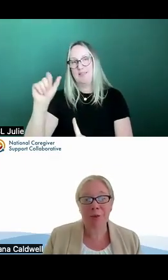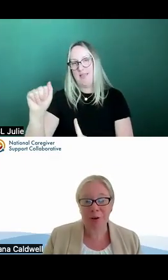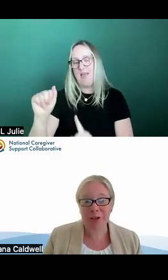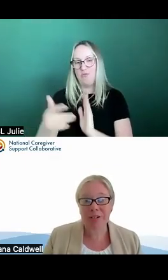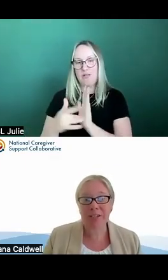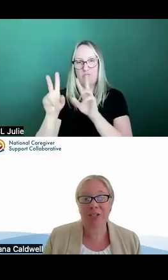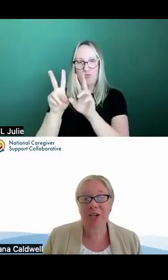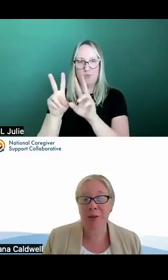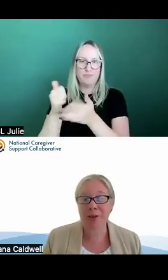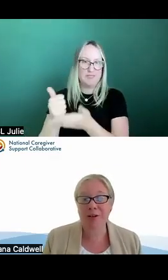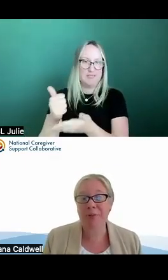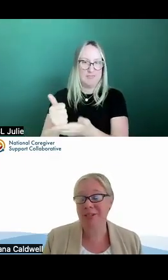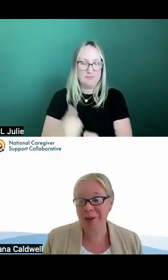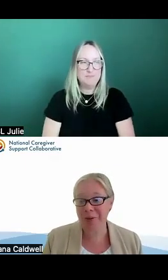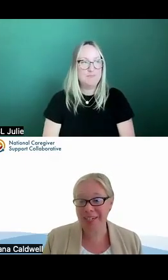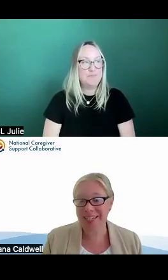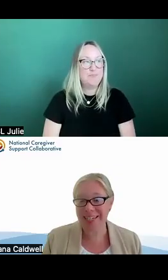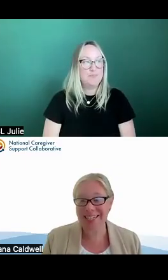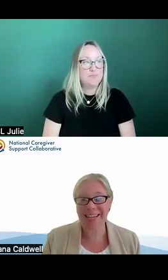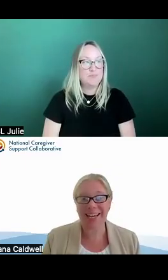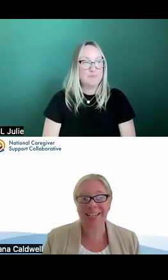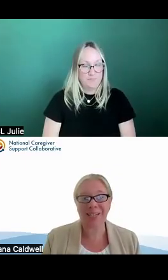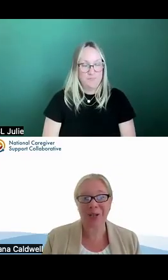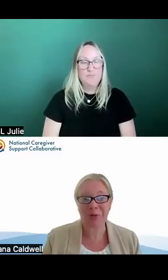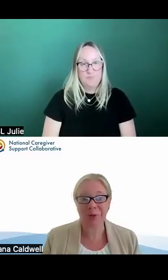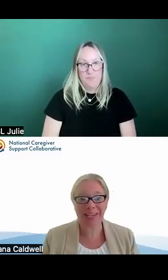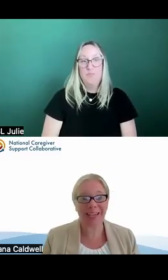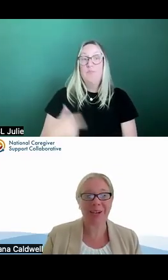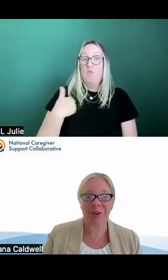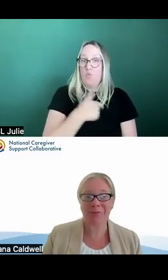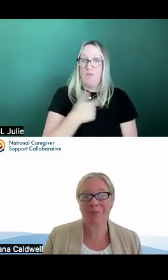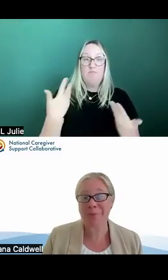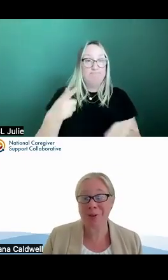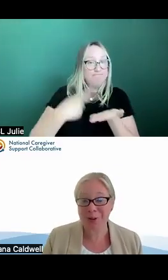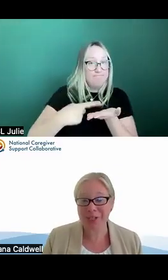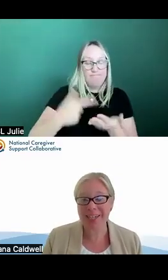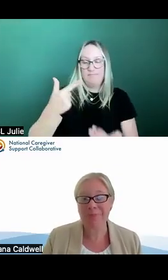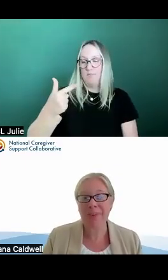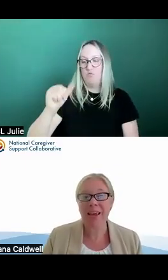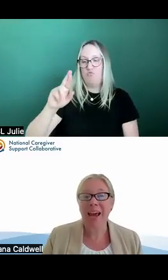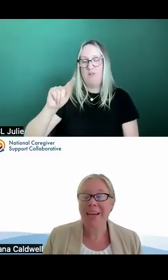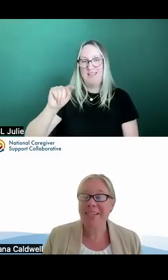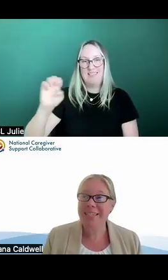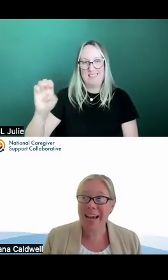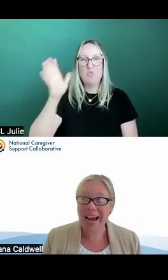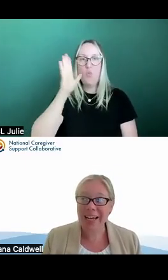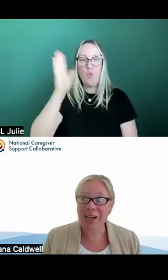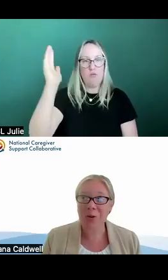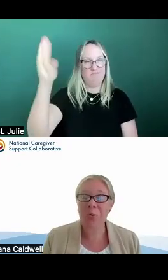Third, Jonathan mentioned the grantees and you will be hearing from them shortly. As the TACC,